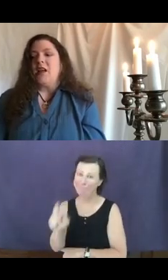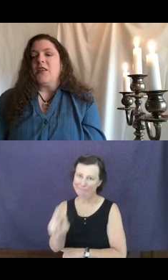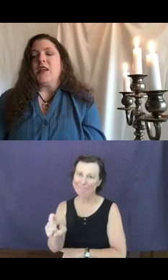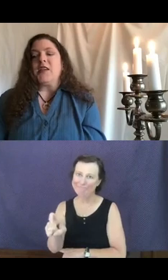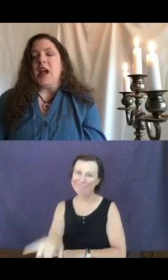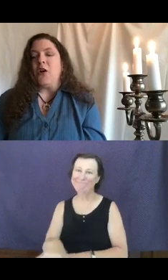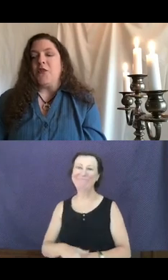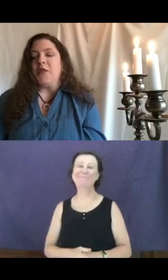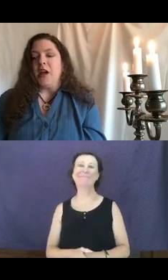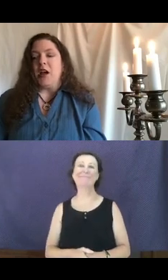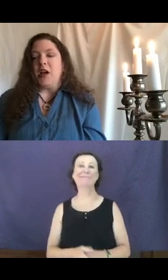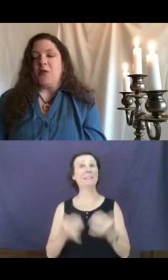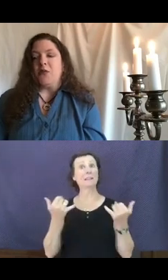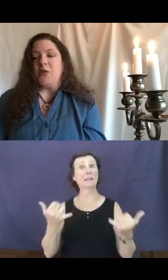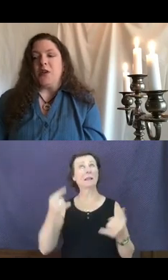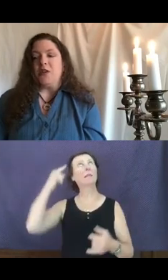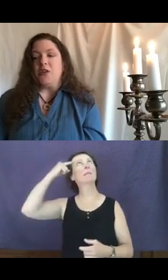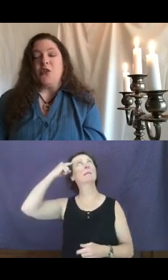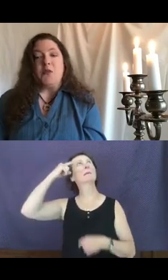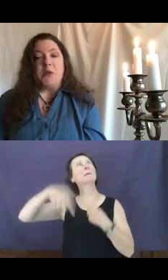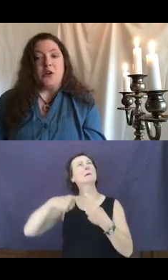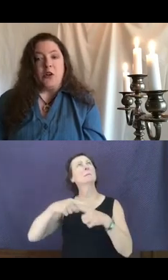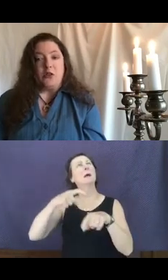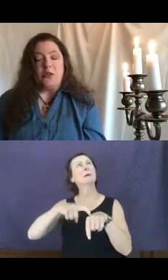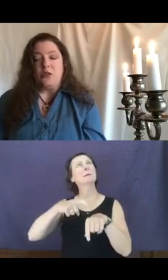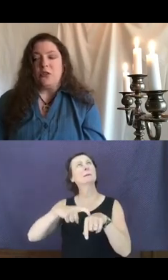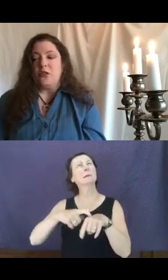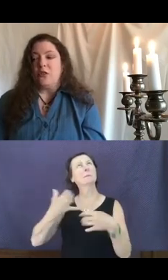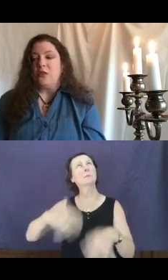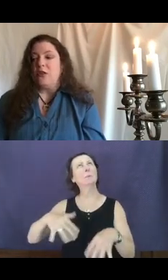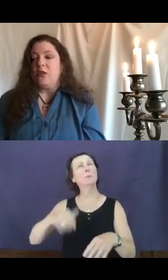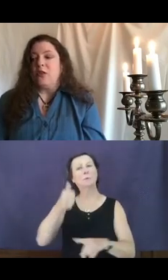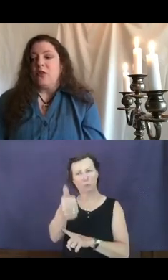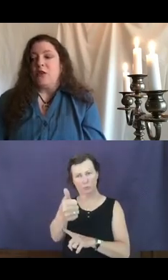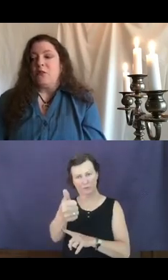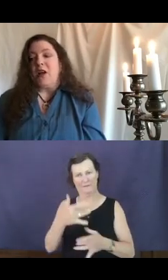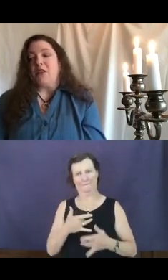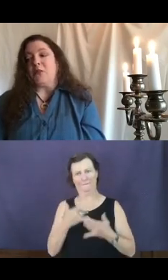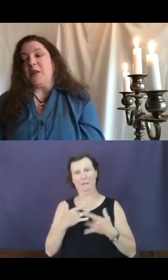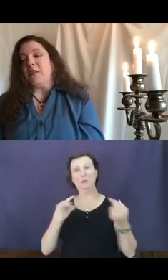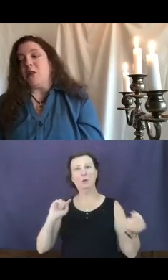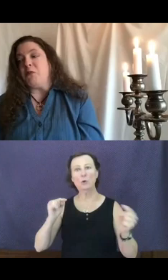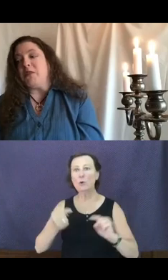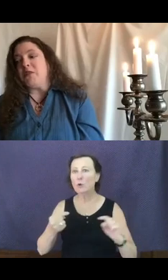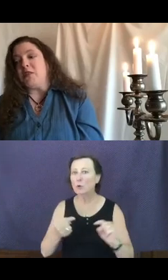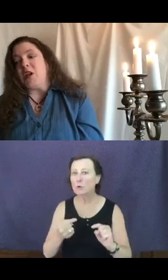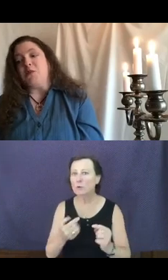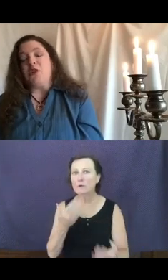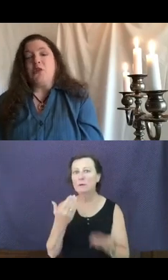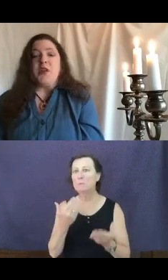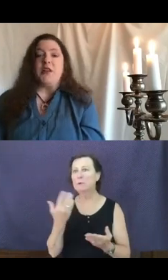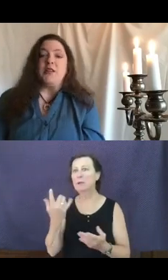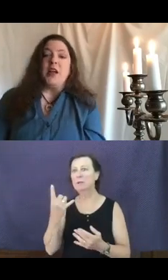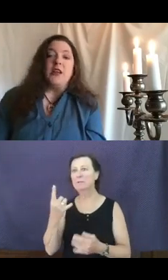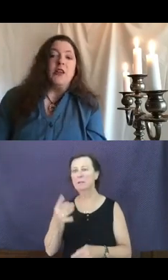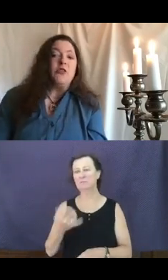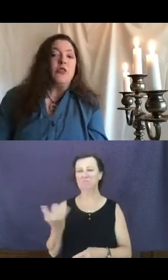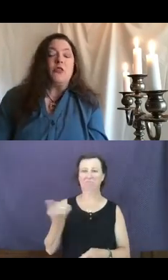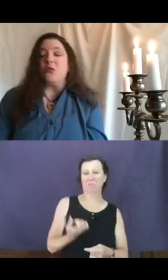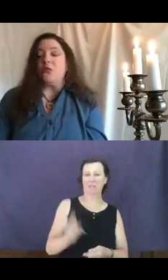Think now of a time when you have been hurt. Possibly someone snubbed you without intending to,